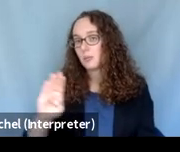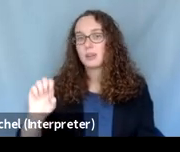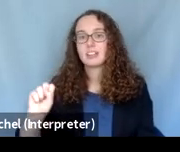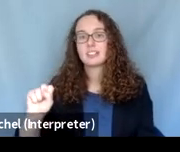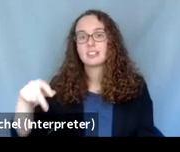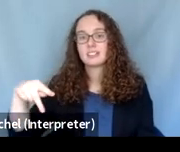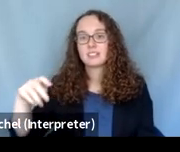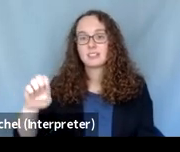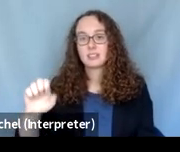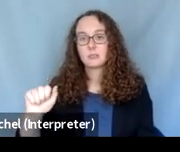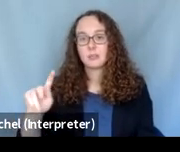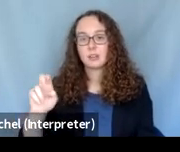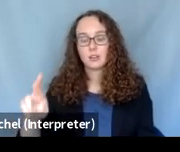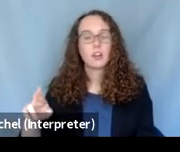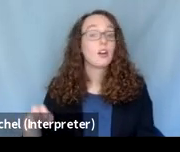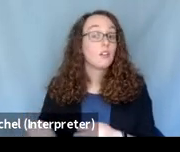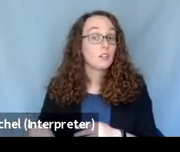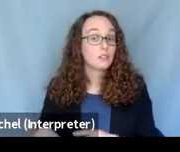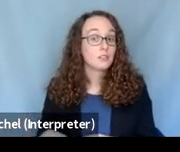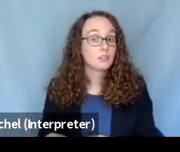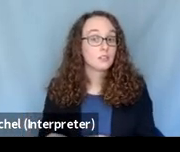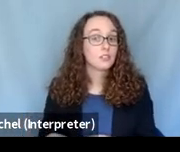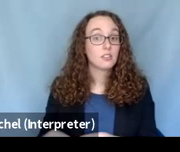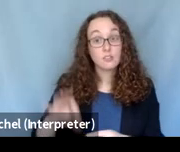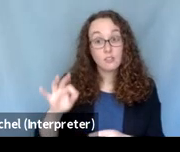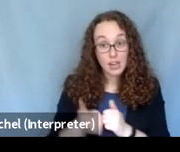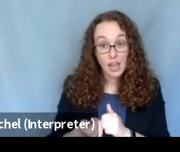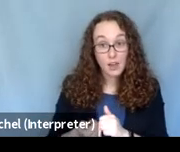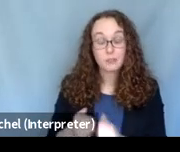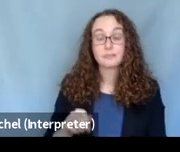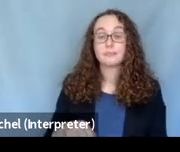jobs.fresnocitycollege.edu